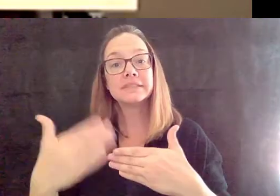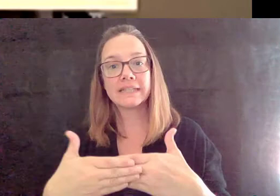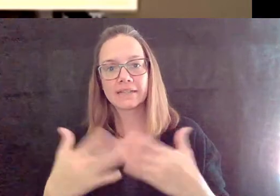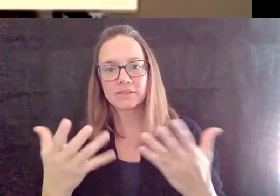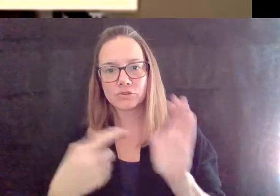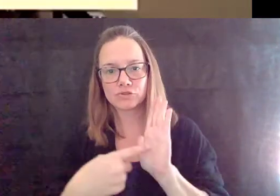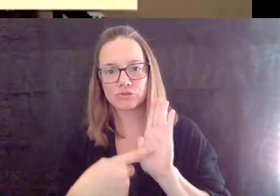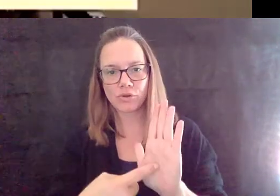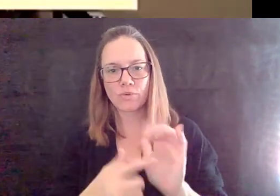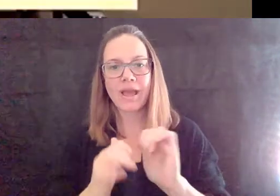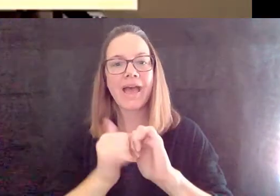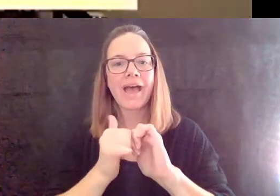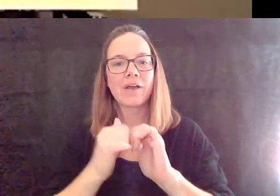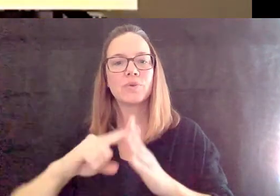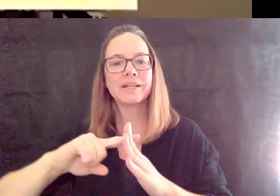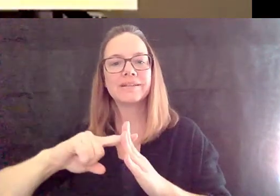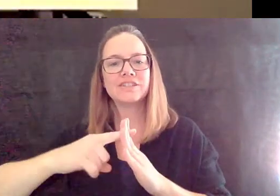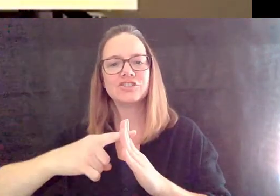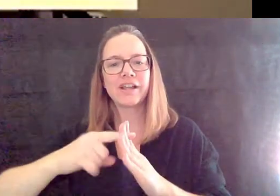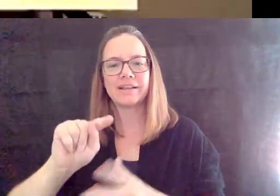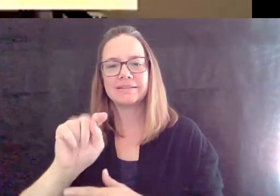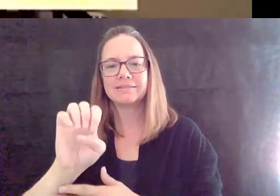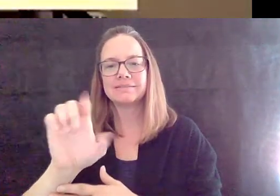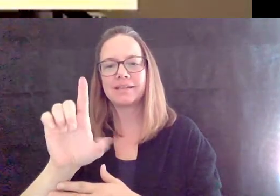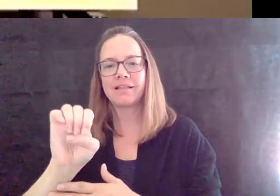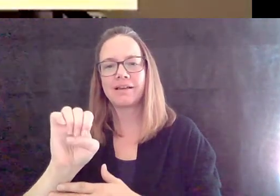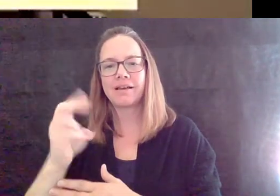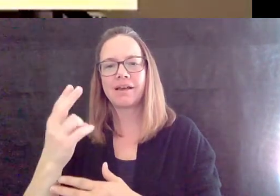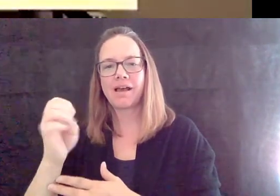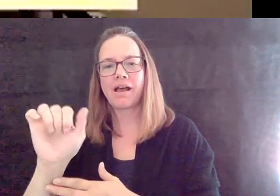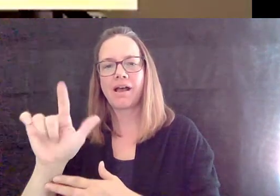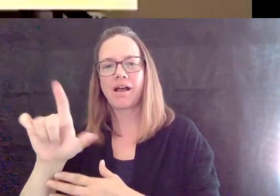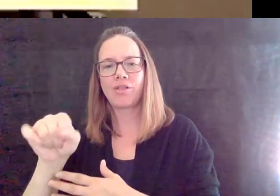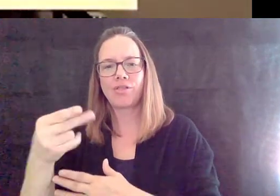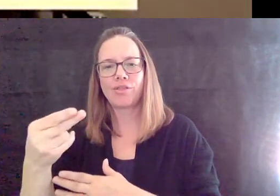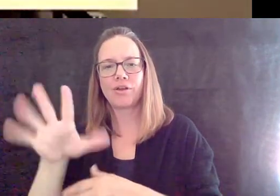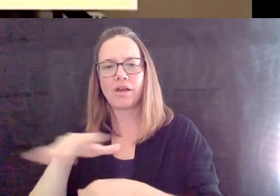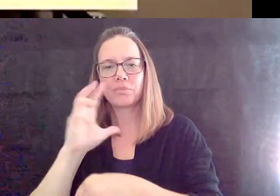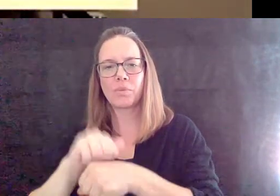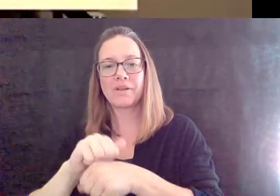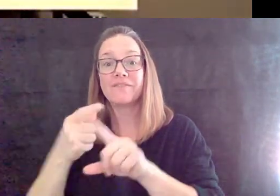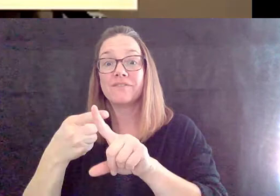is how to initiate a telehealth appointment right from the app.